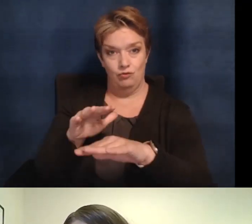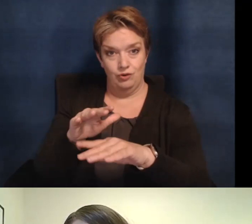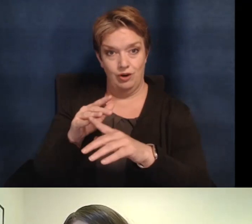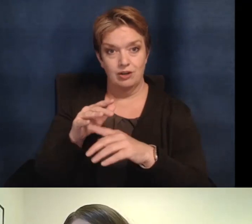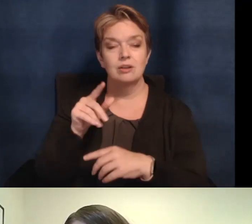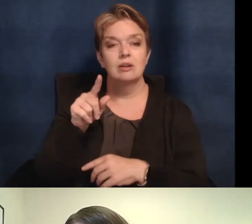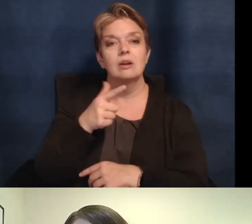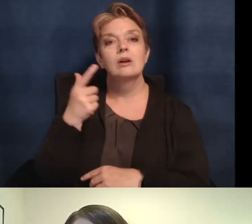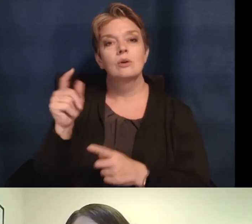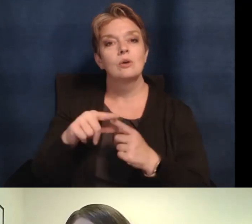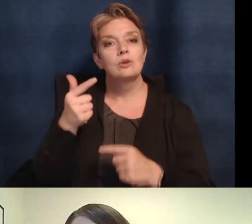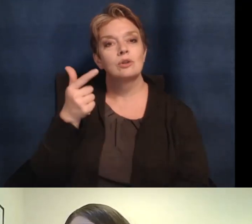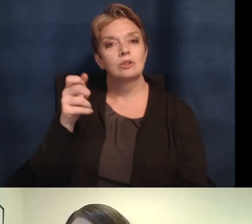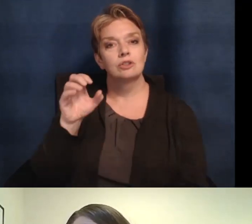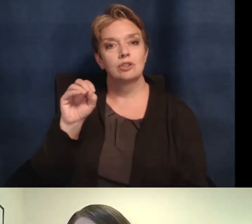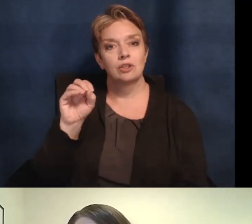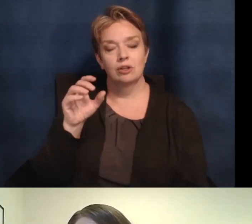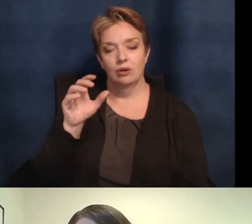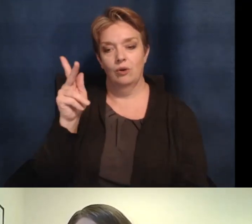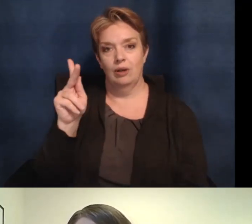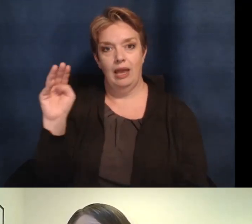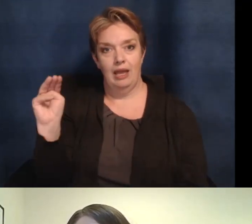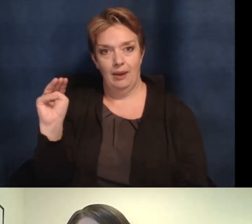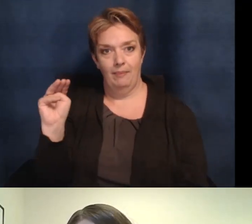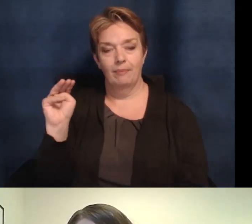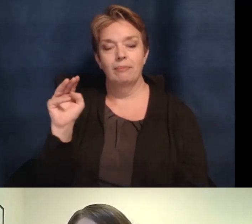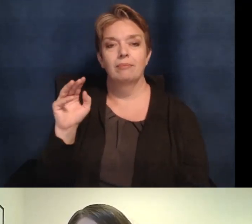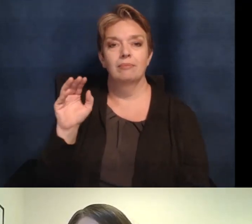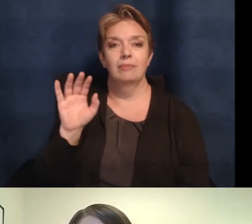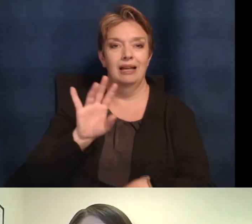go to gokm.org on Monday morning at 7:00 a.m. Mountain Time.